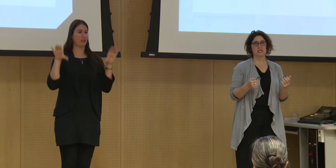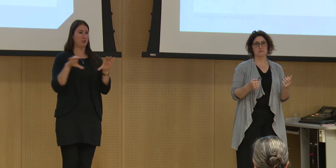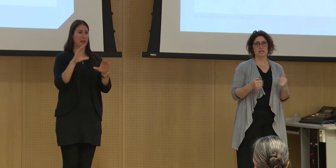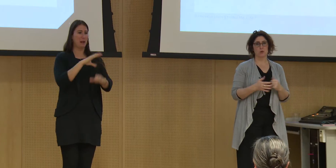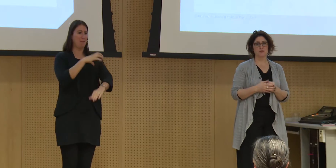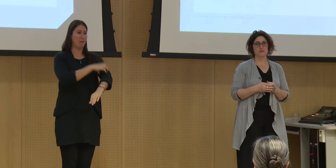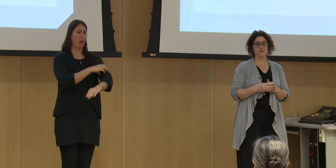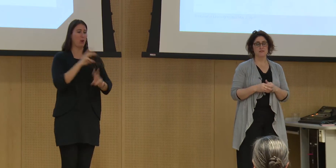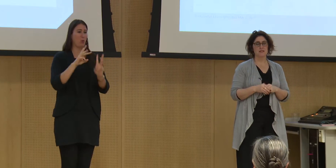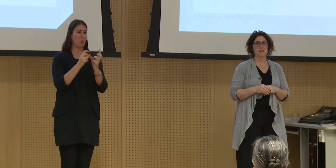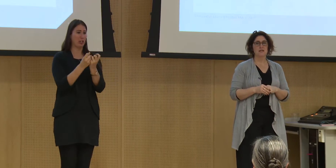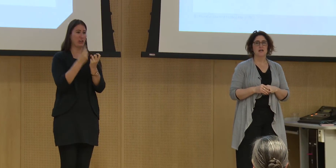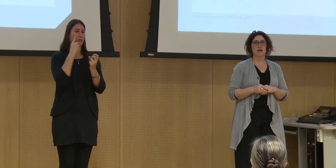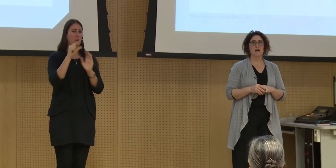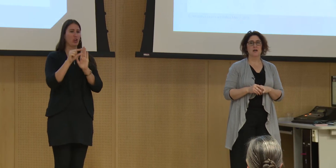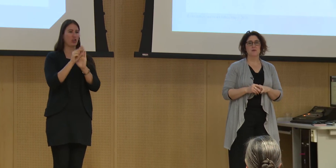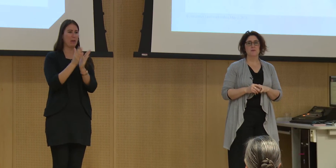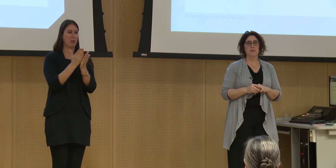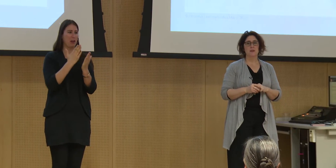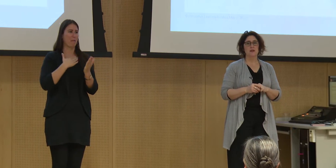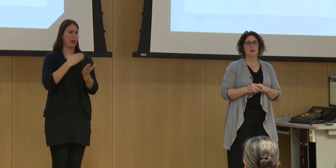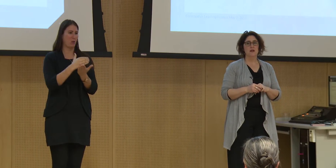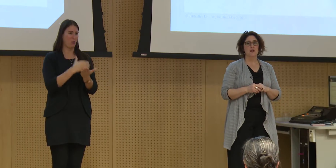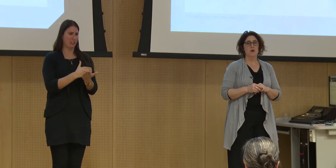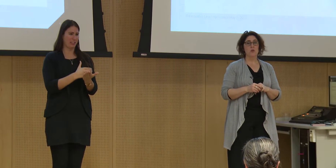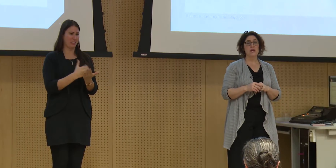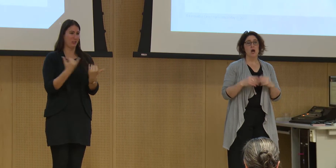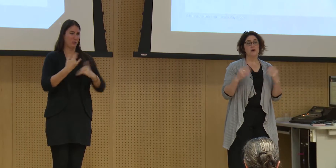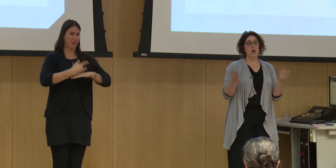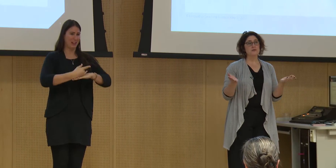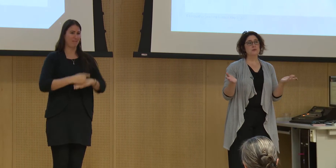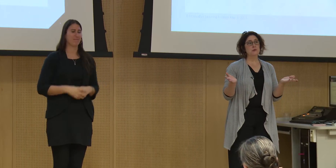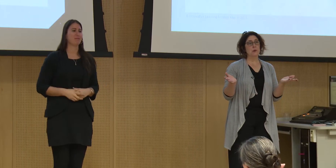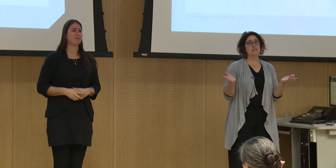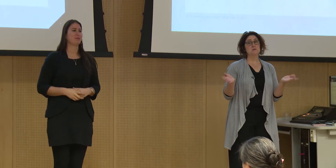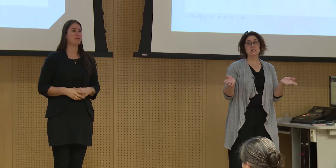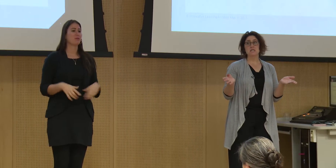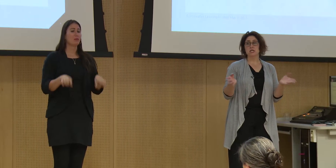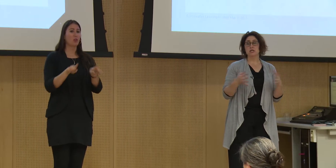in myCourses. We are also going to be here